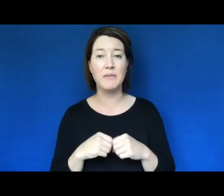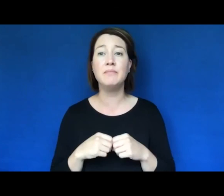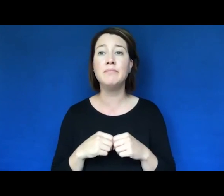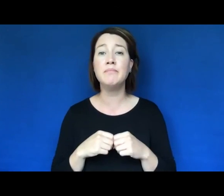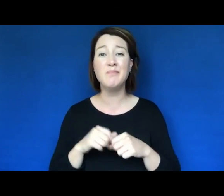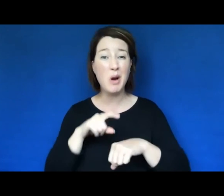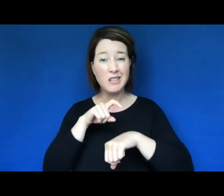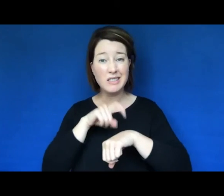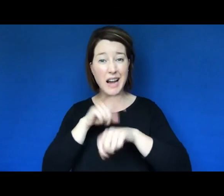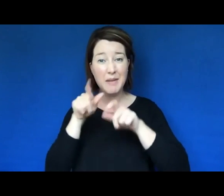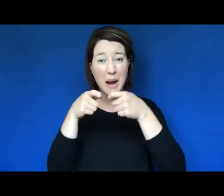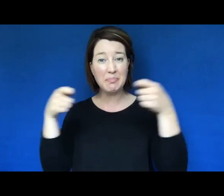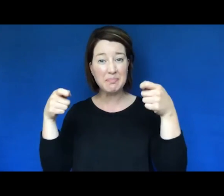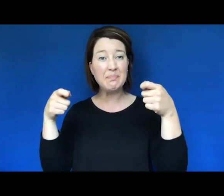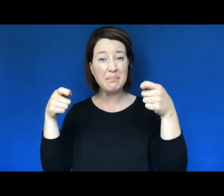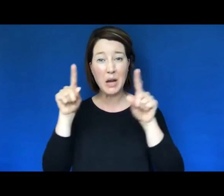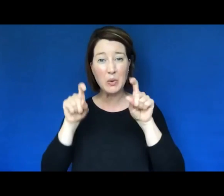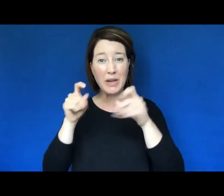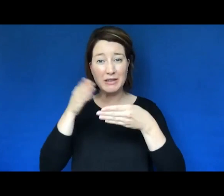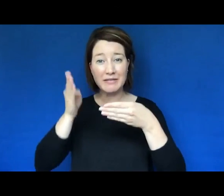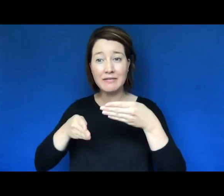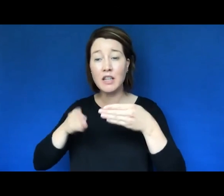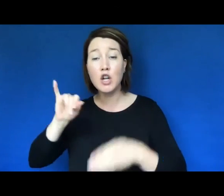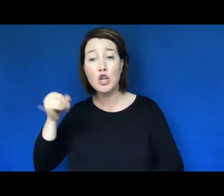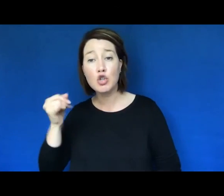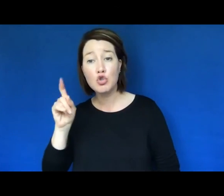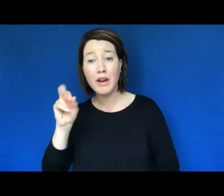Jennifer, did you have anything you would like to add before we close out the webinar?